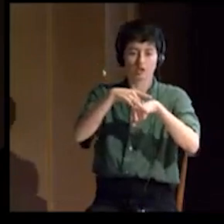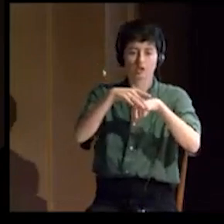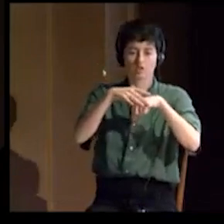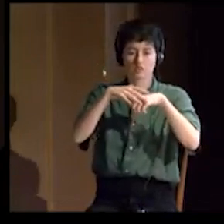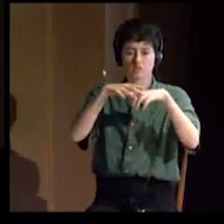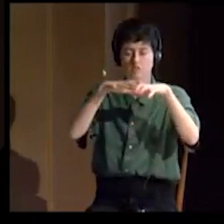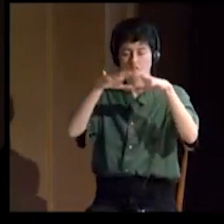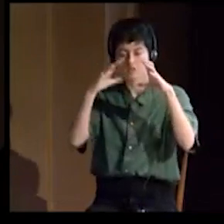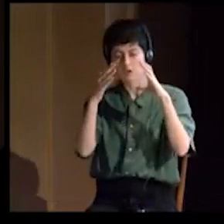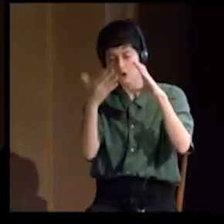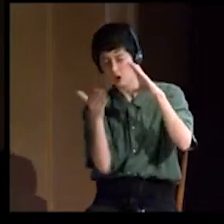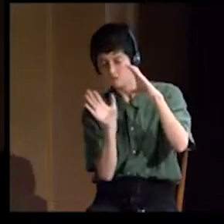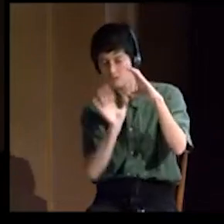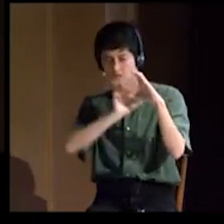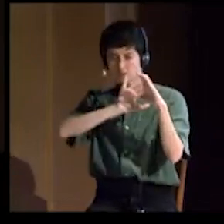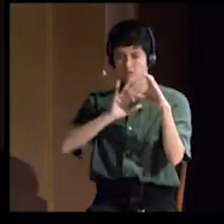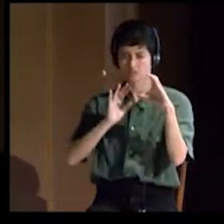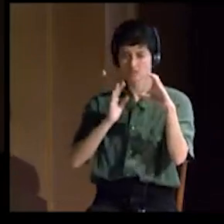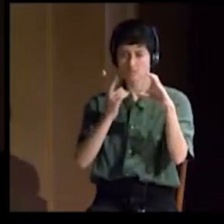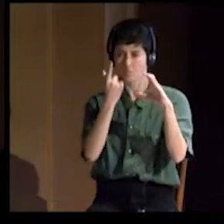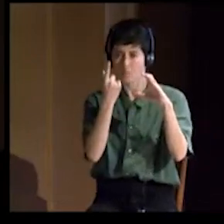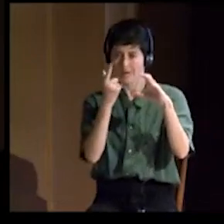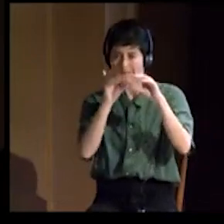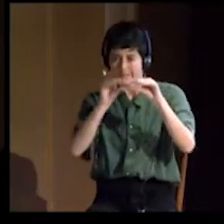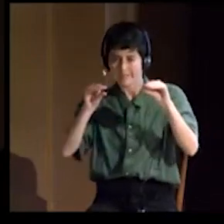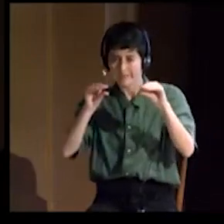And I wanna give you a perspective from, from obsidians.